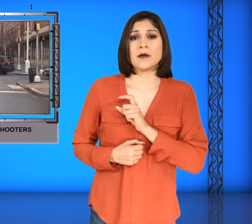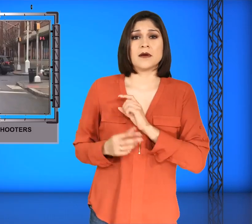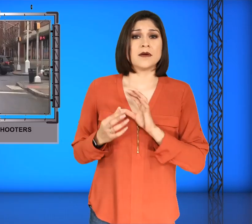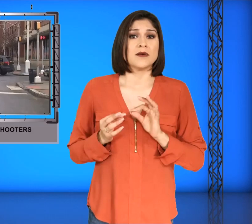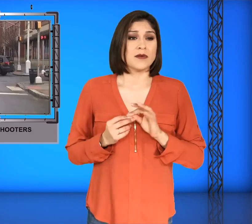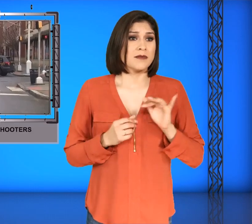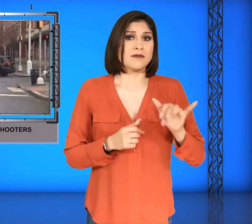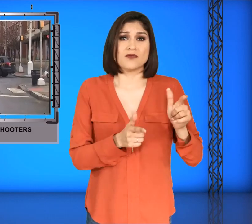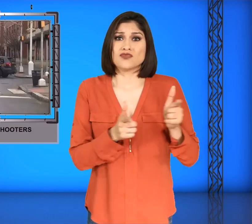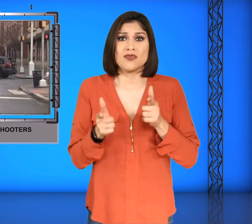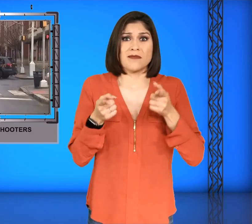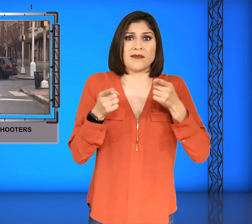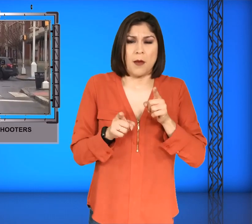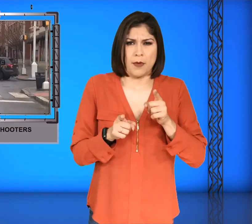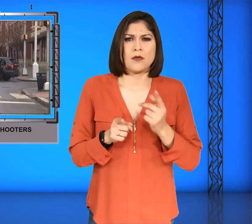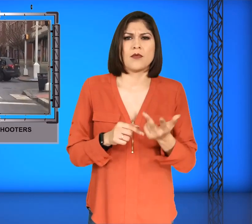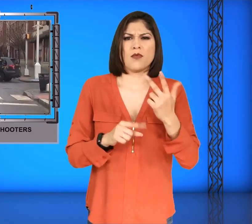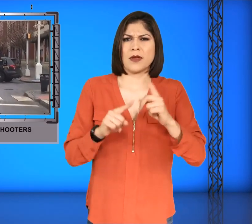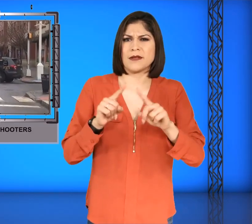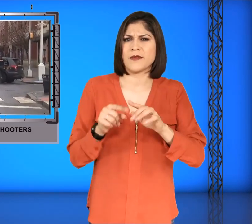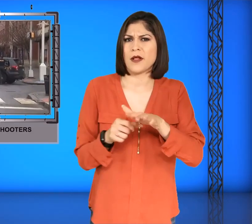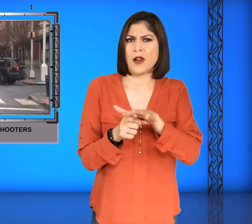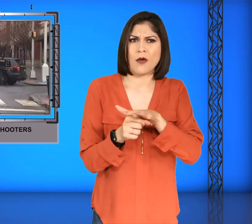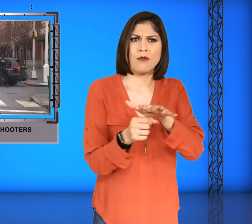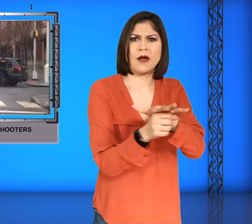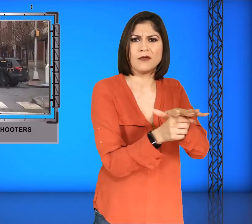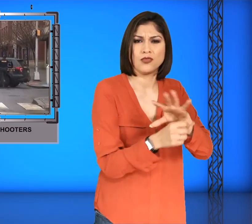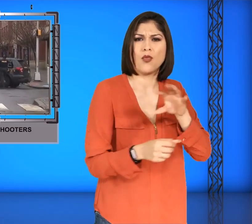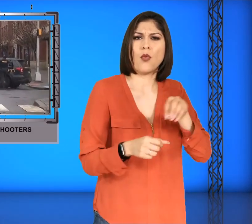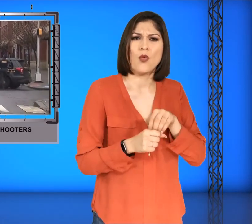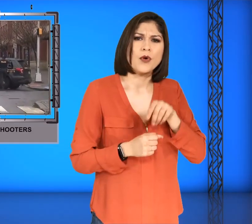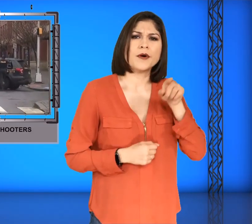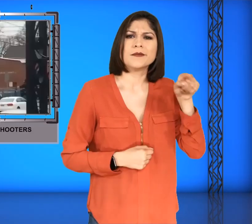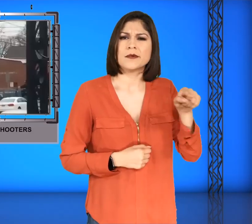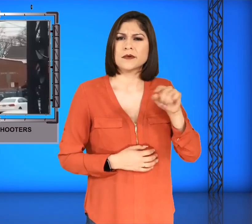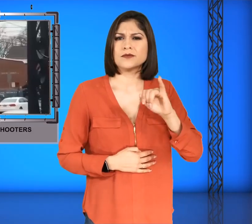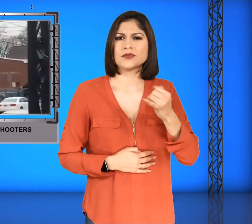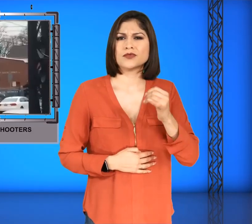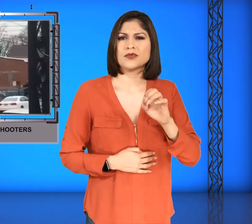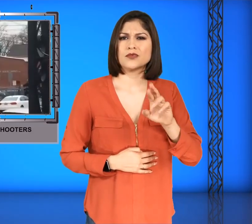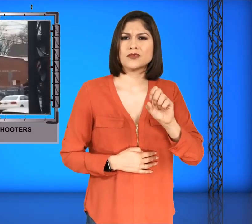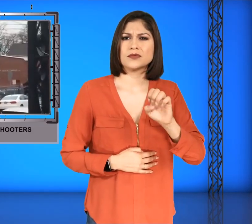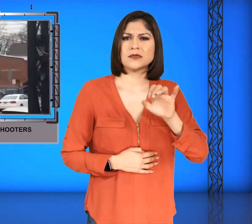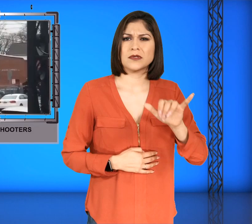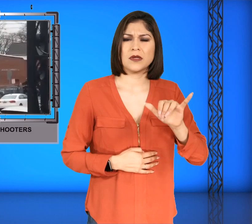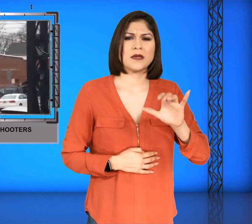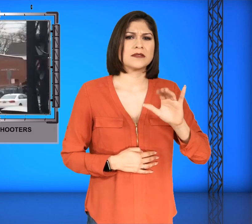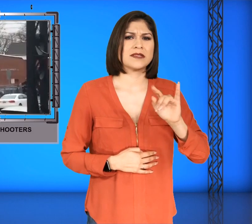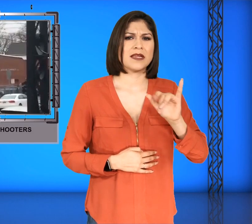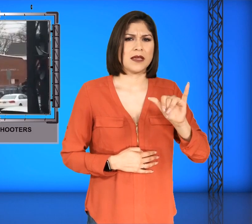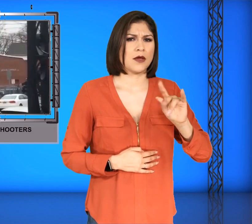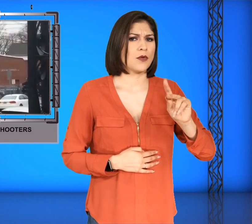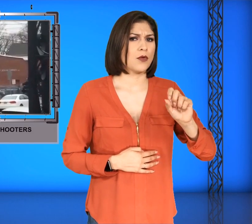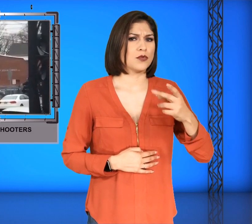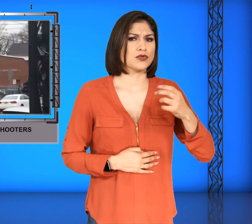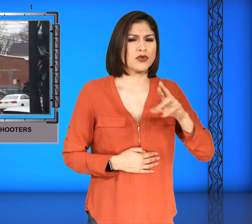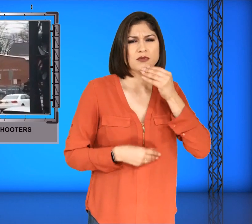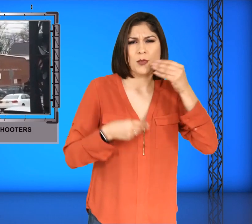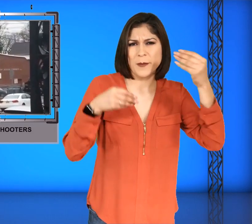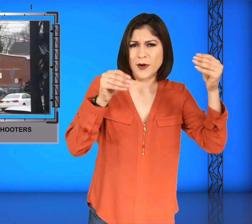Police say the standoff stretched across three locations including the Jersey City Kosher